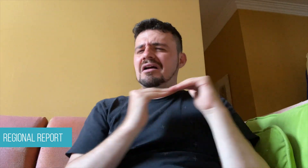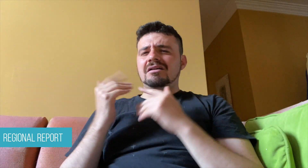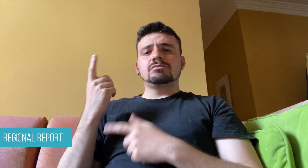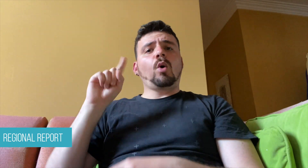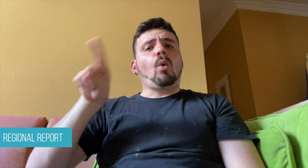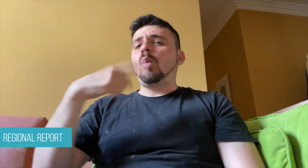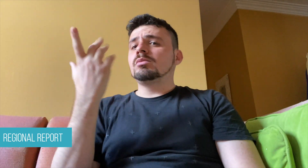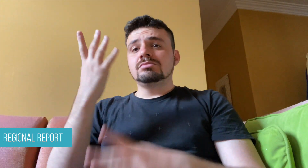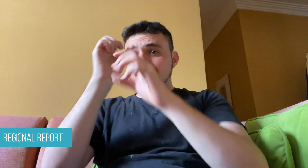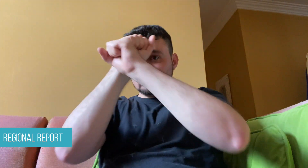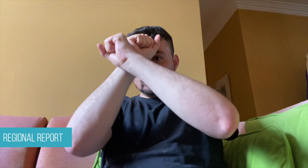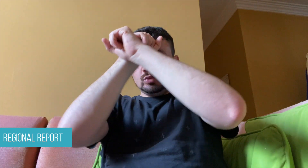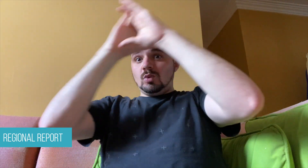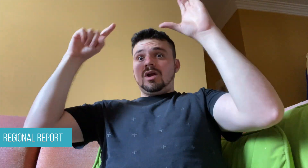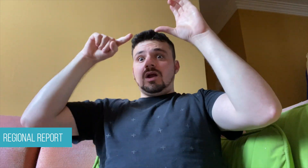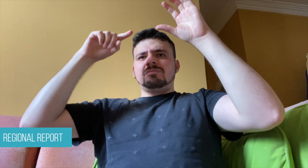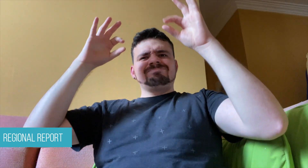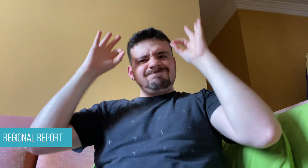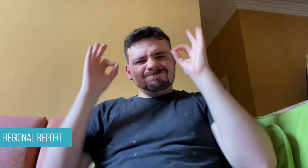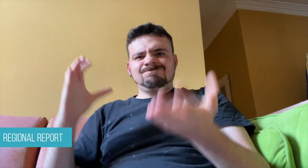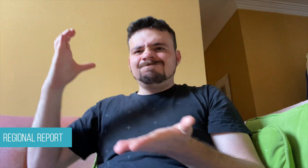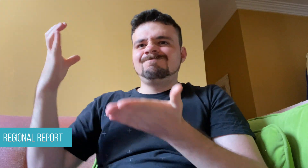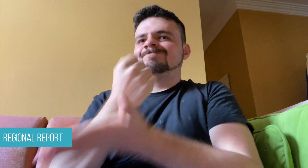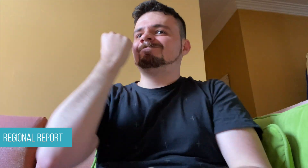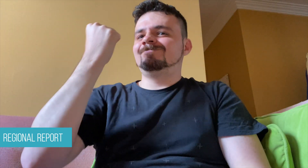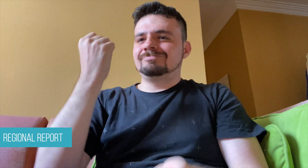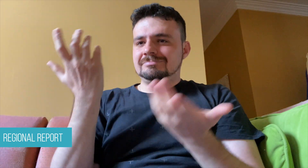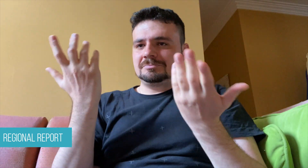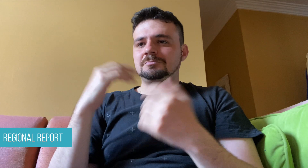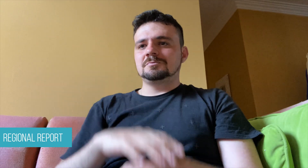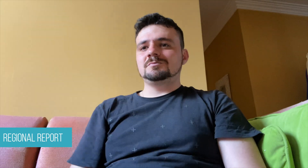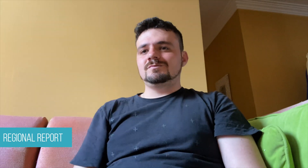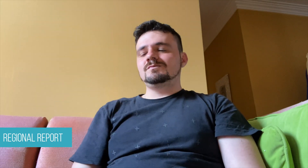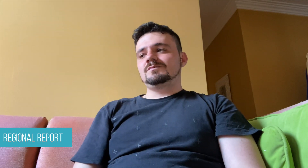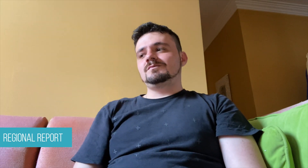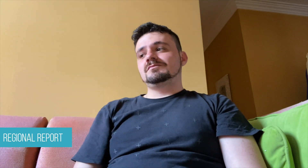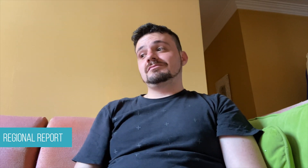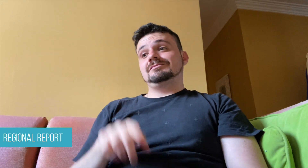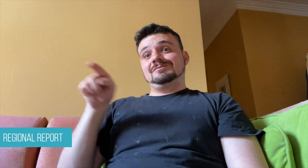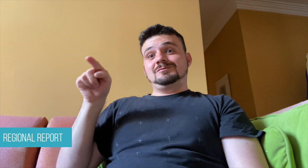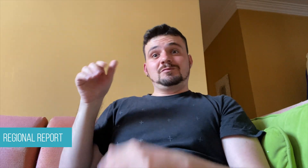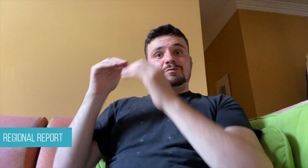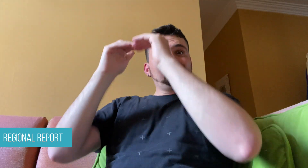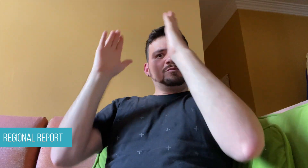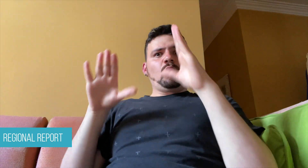that does not make us different, we are still all human and